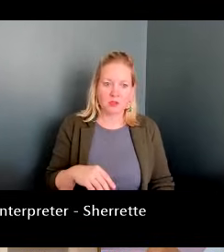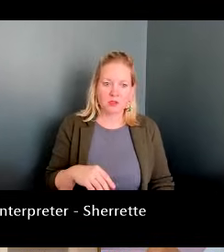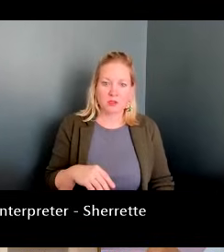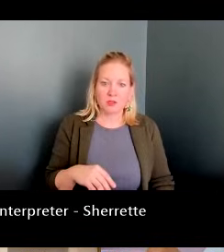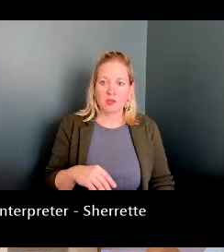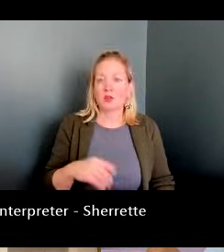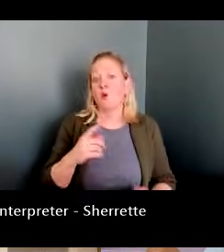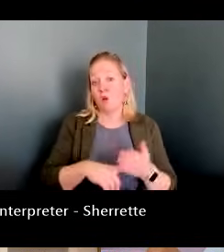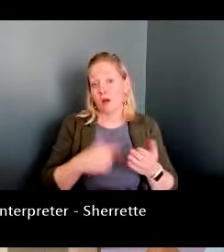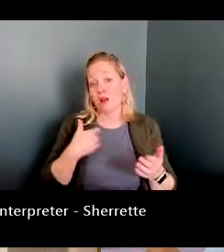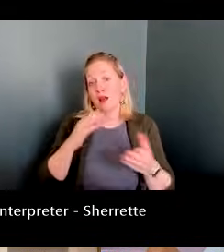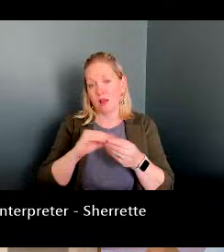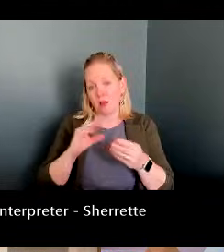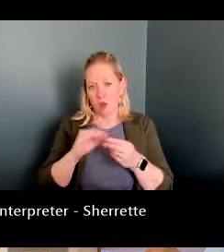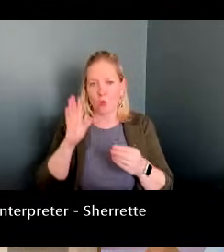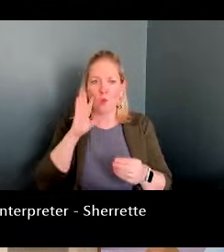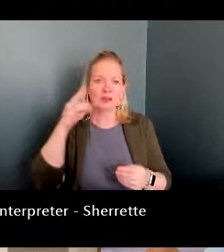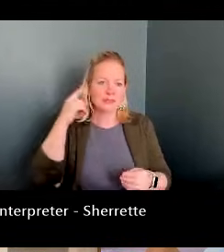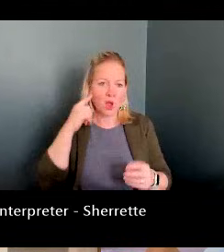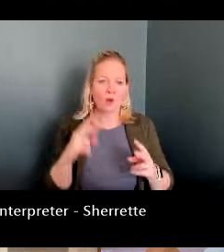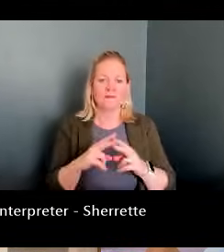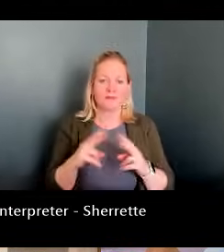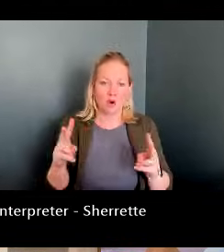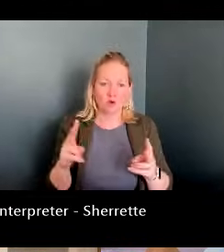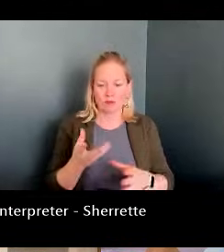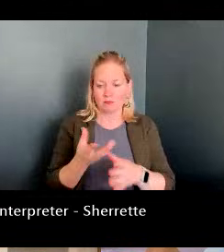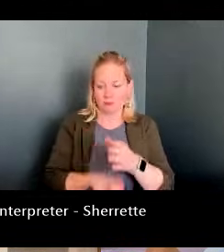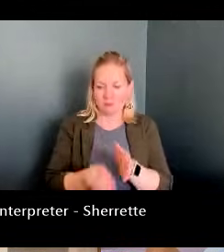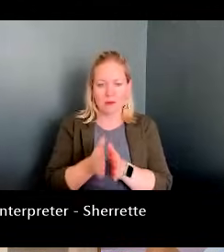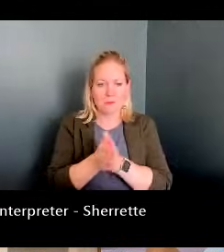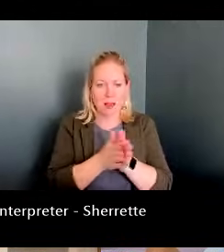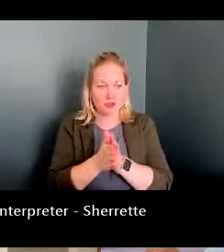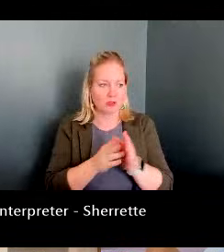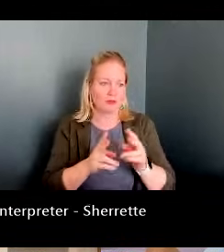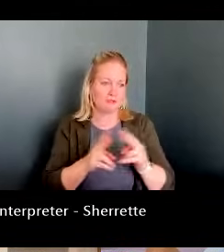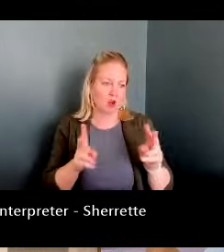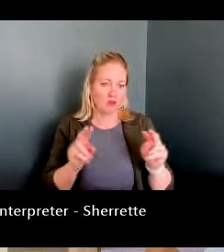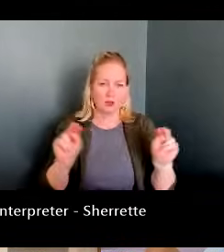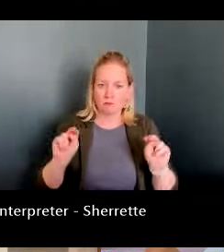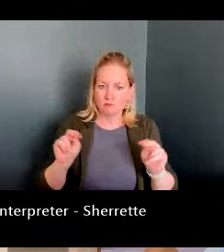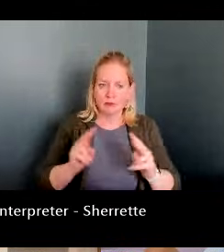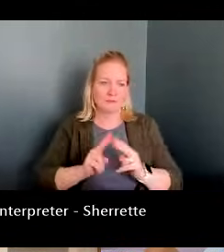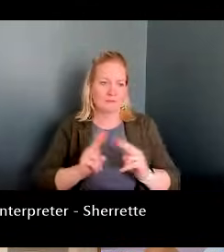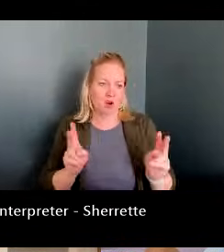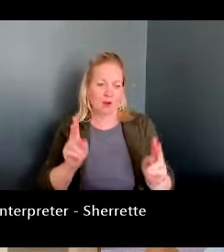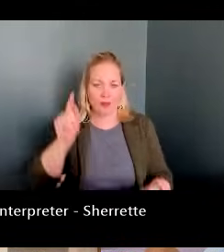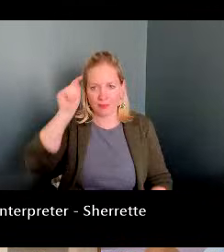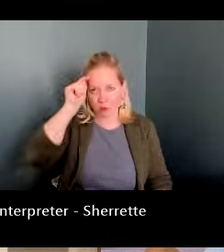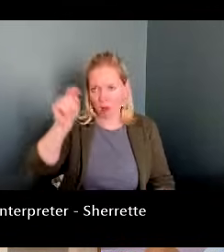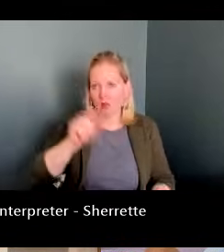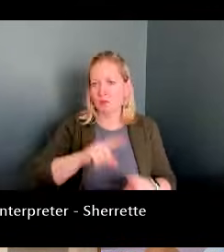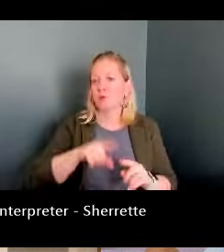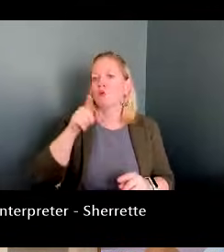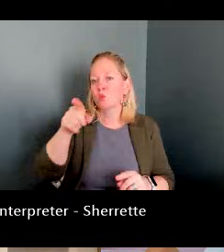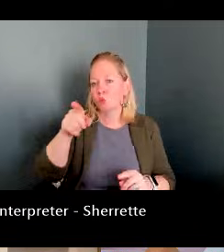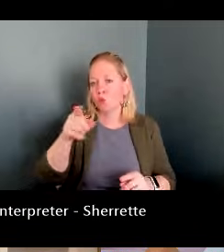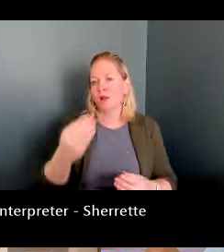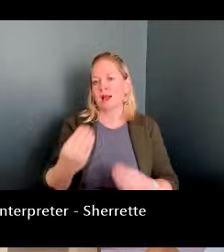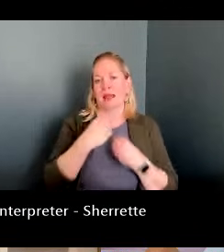and very dispassionate and very theoretical. But you gave it legs, and I appreciate that.